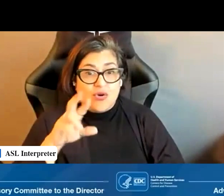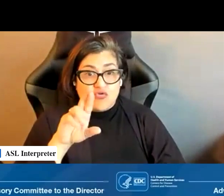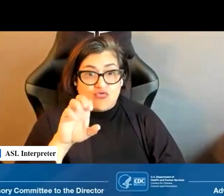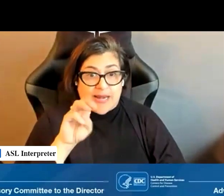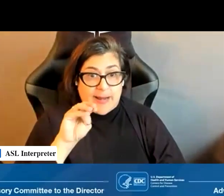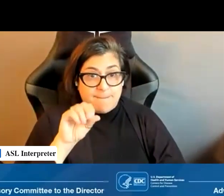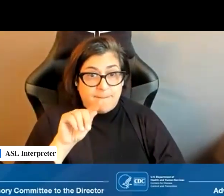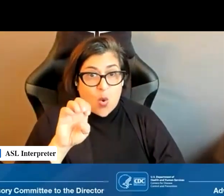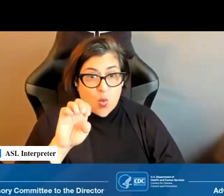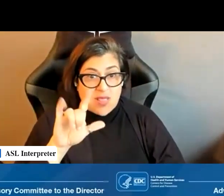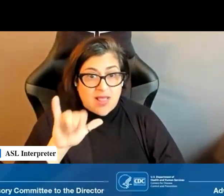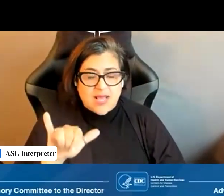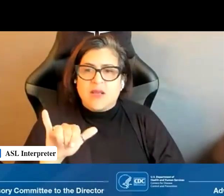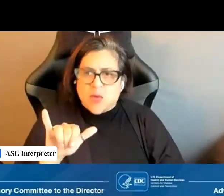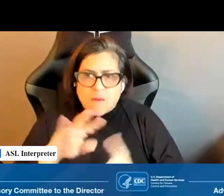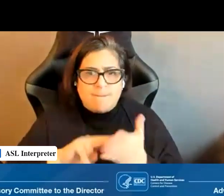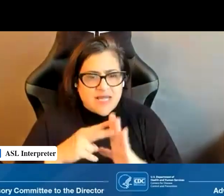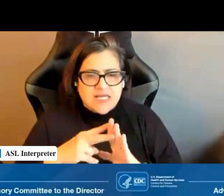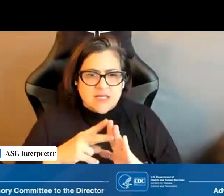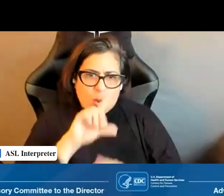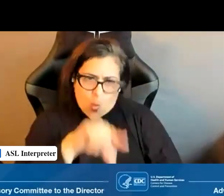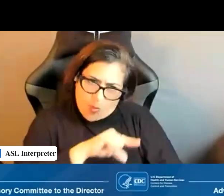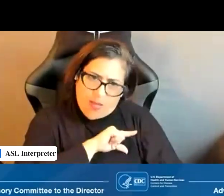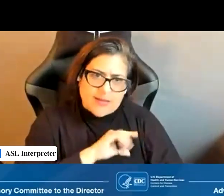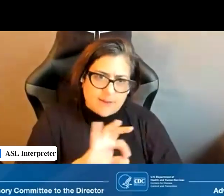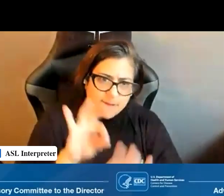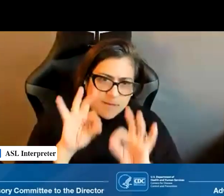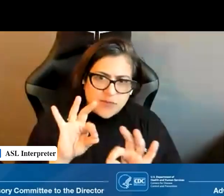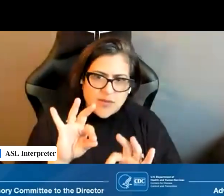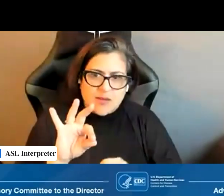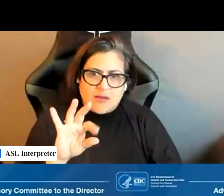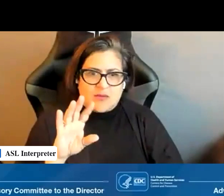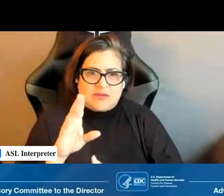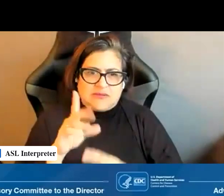to hire quality people that are struggling with kind of like the two-body problem in an academic sense.